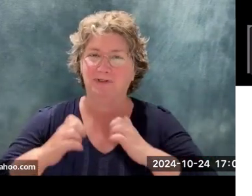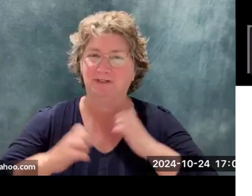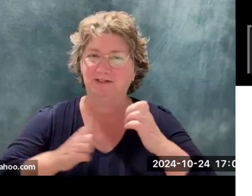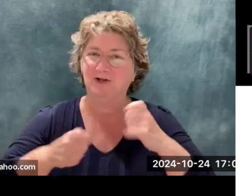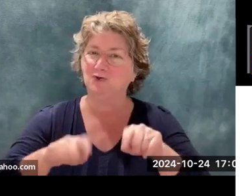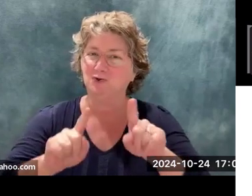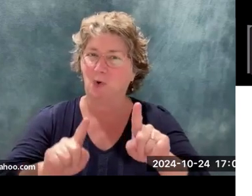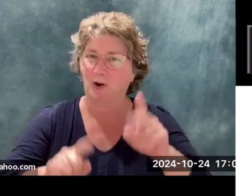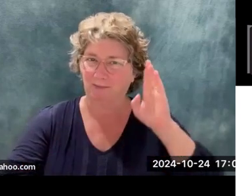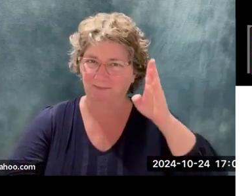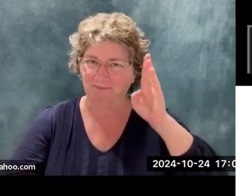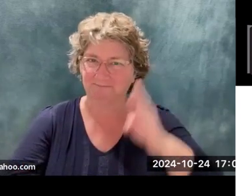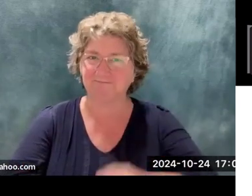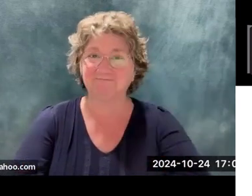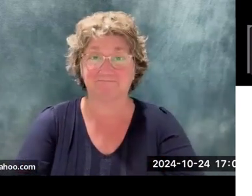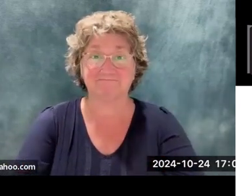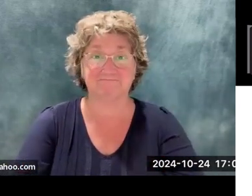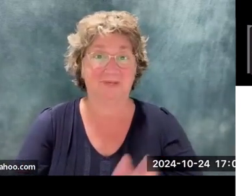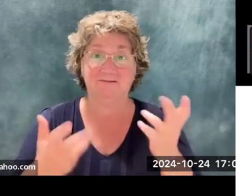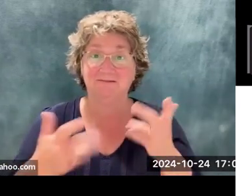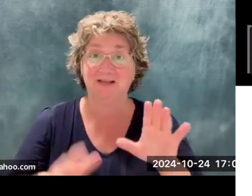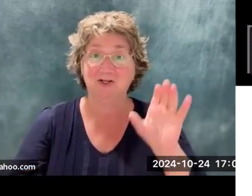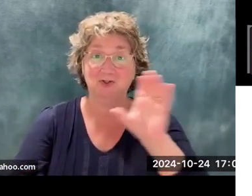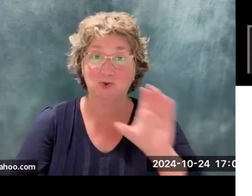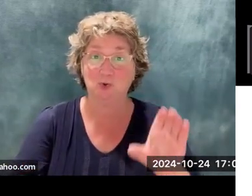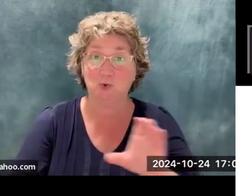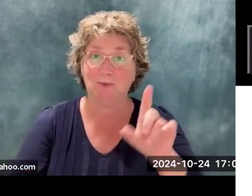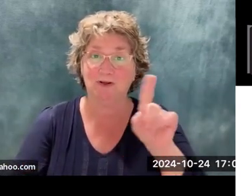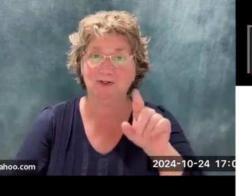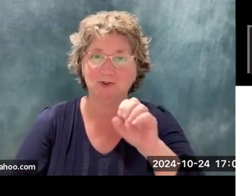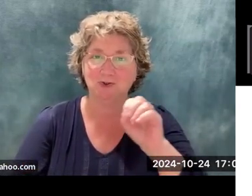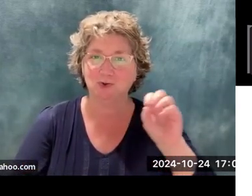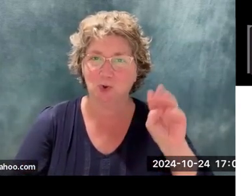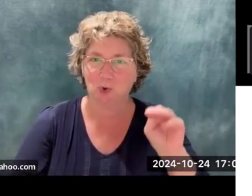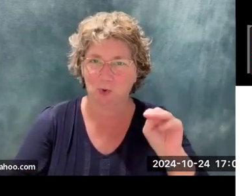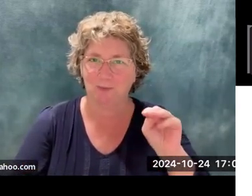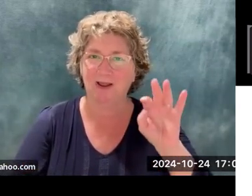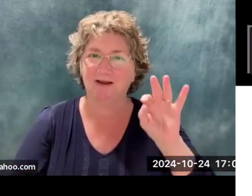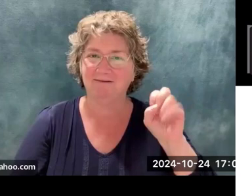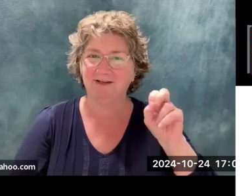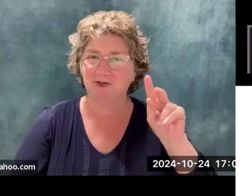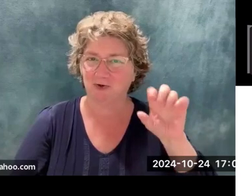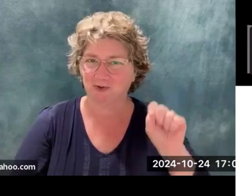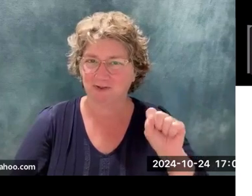And that's it for Zoom features. So now, to get us started, I'd like to hand it off to Chloeann Bobrowski,